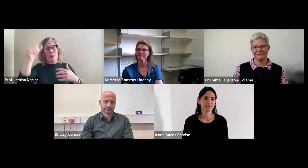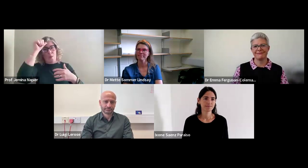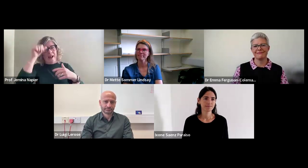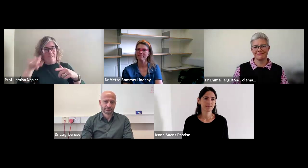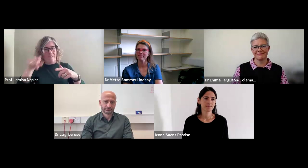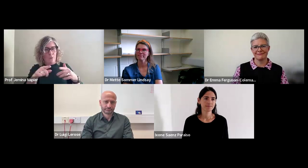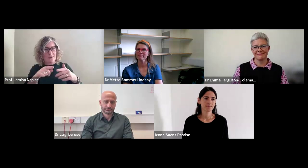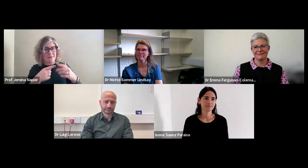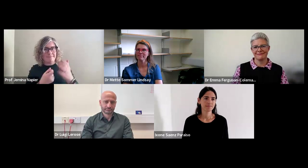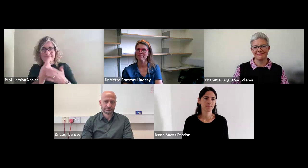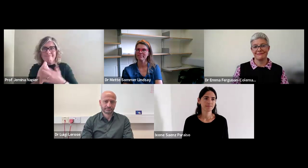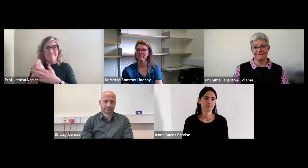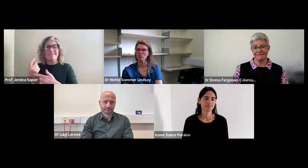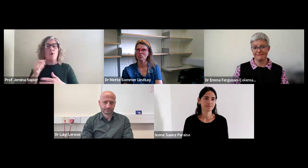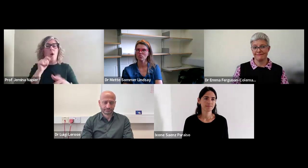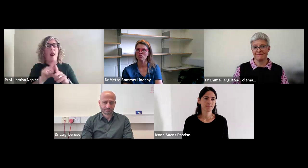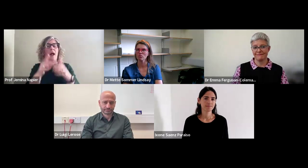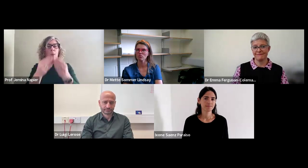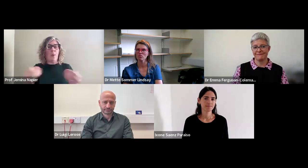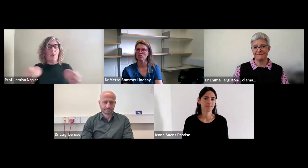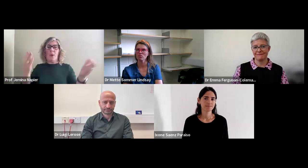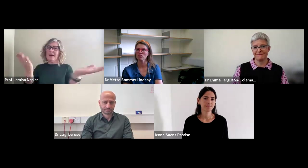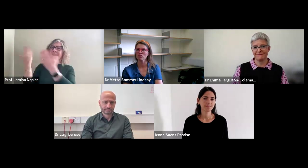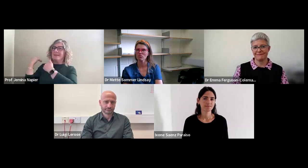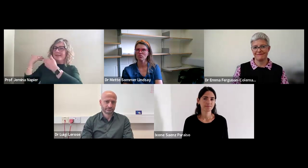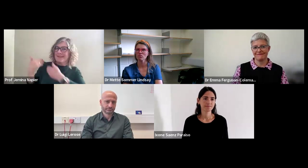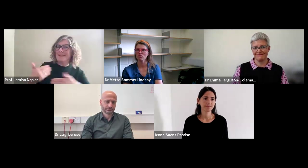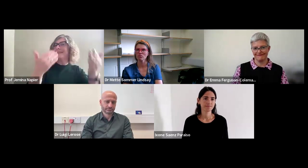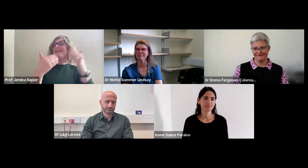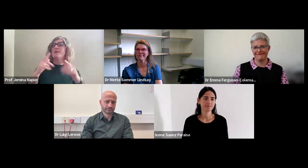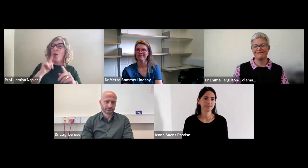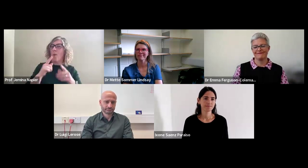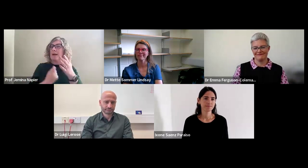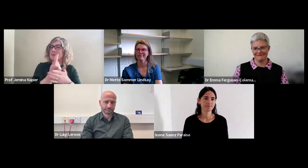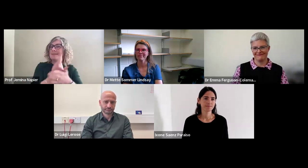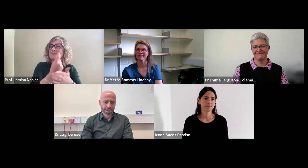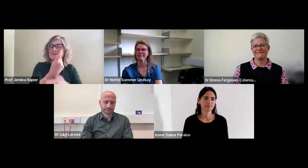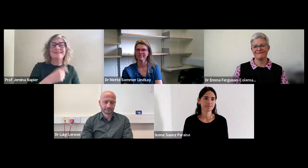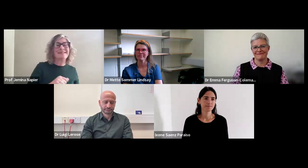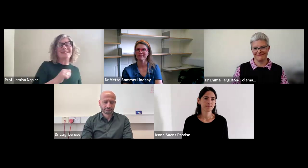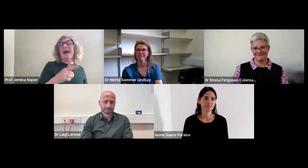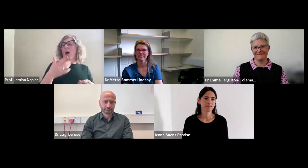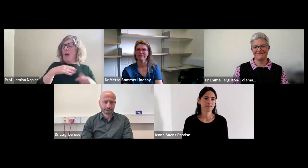by not actually including them. So it's awareness of these issues and the fact that it's not always